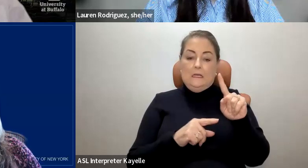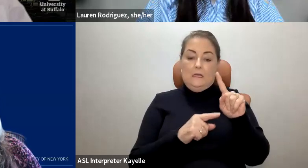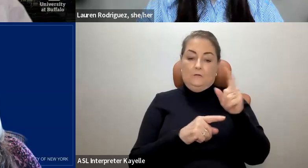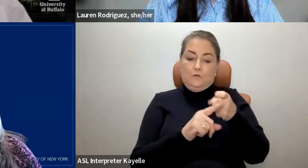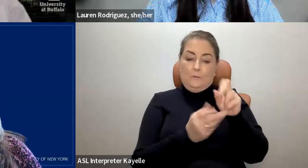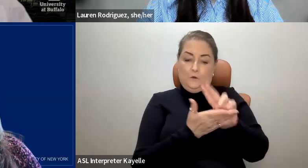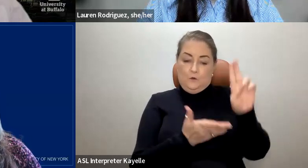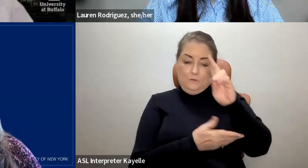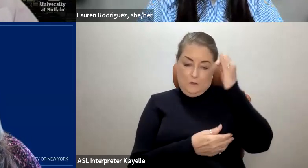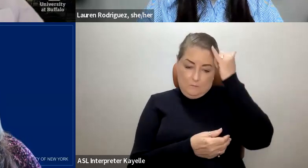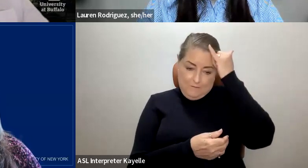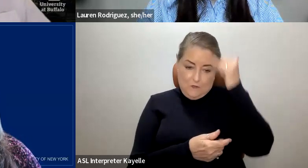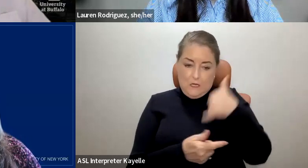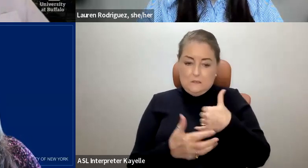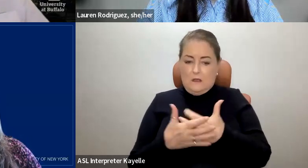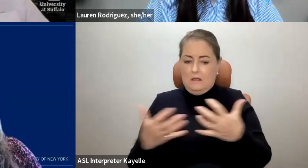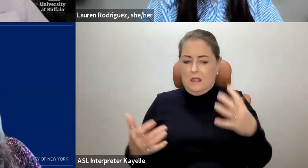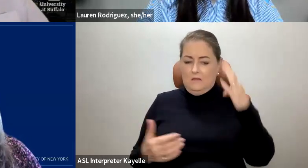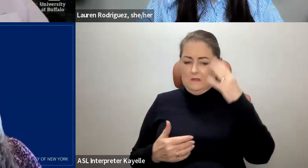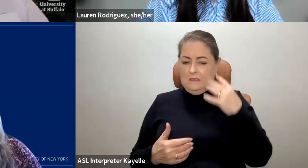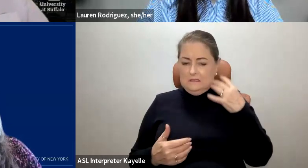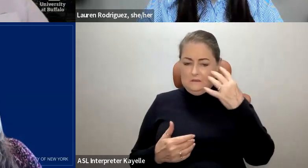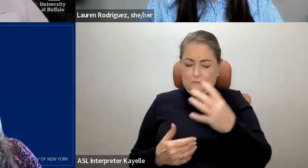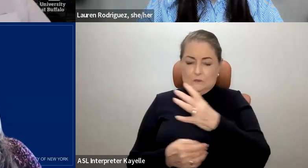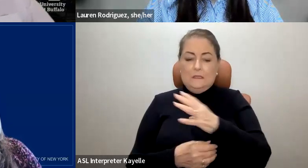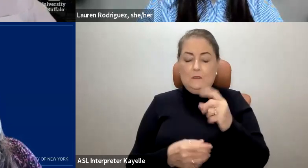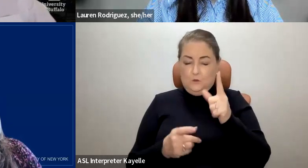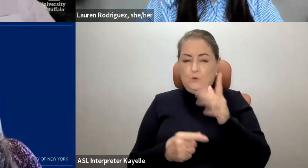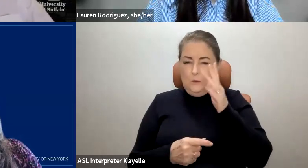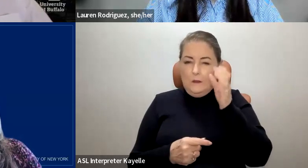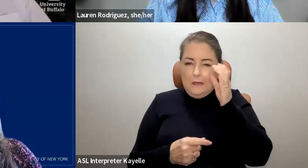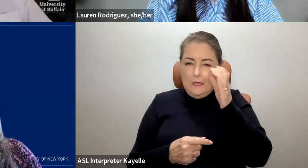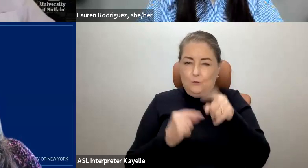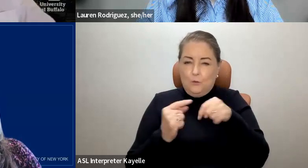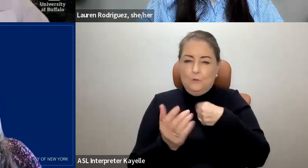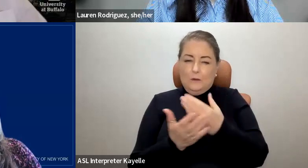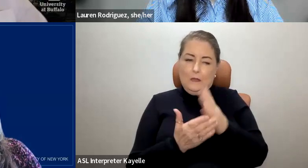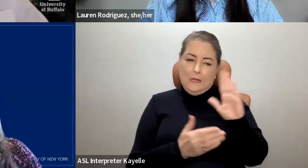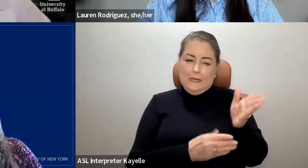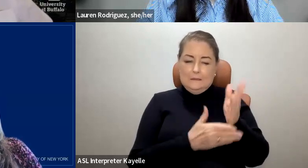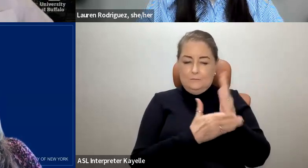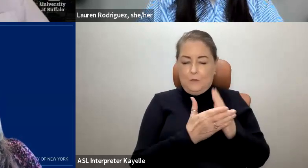really a wealth of experience in this area, as you will hear, when we get to his section of the presentation, I'm also